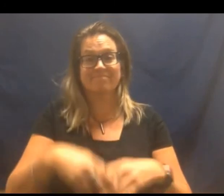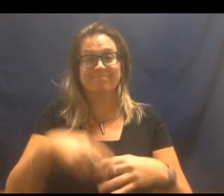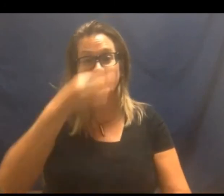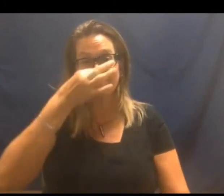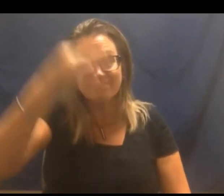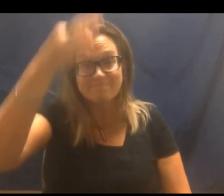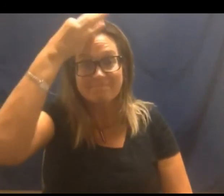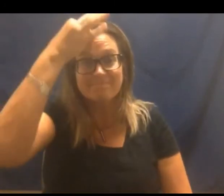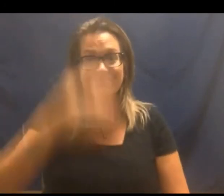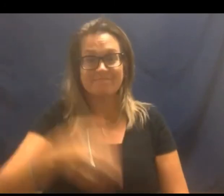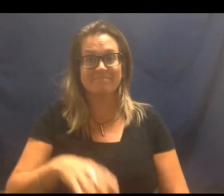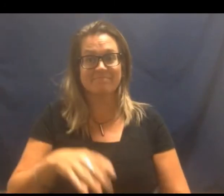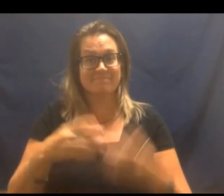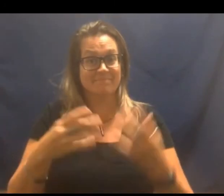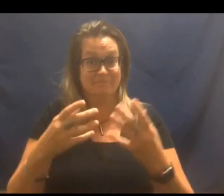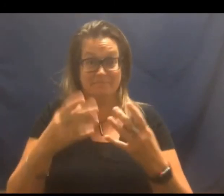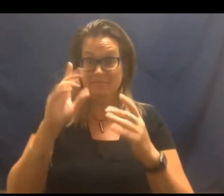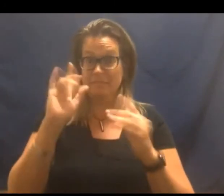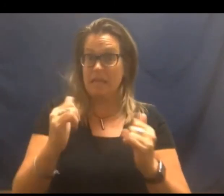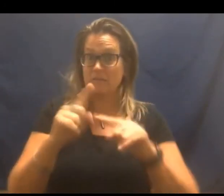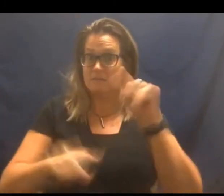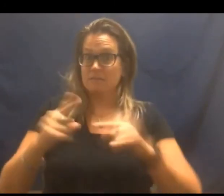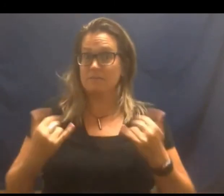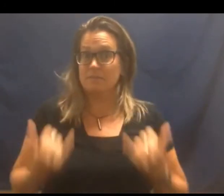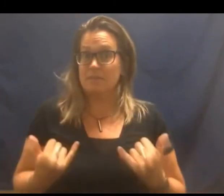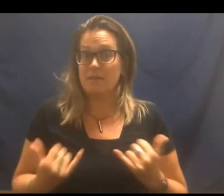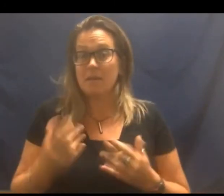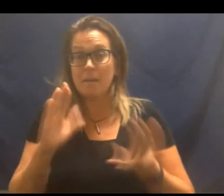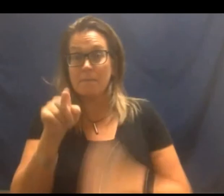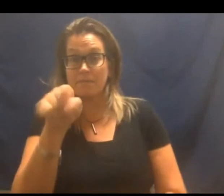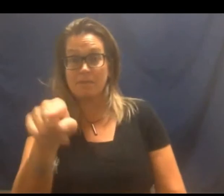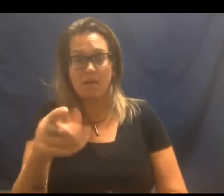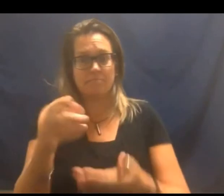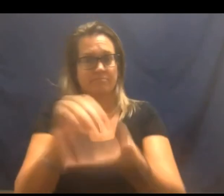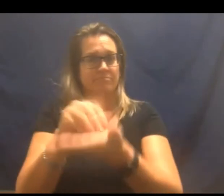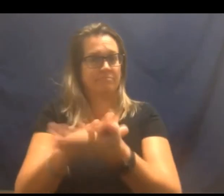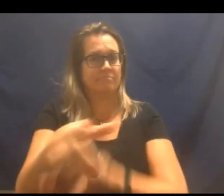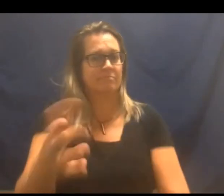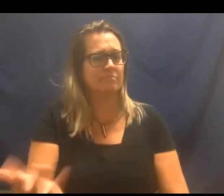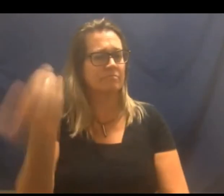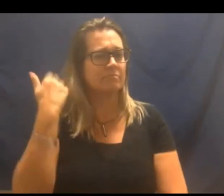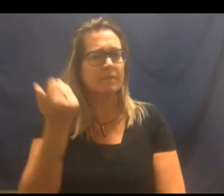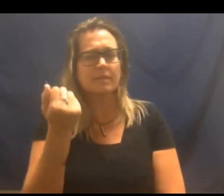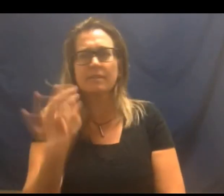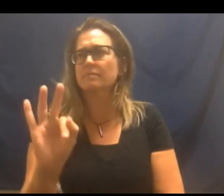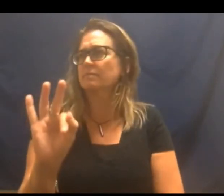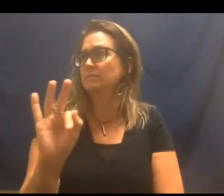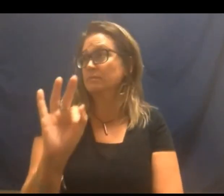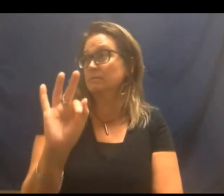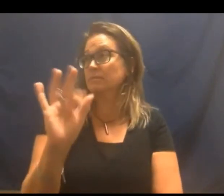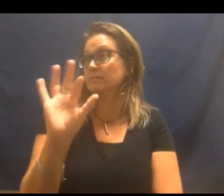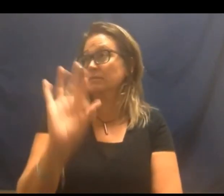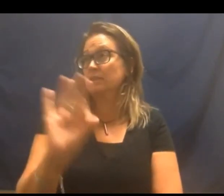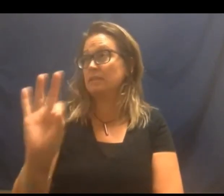signs like I'm signing here this is INDIAN(on the hands)--INDIAN. I think these